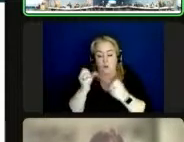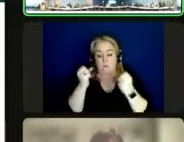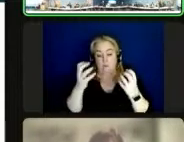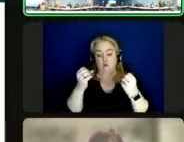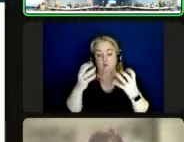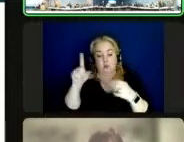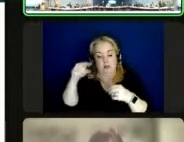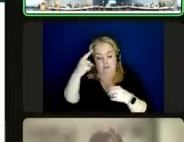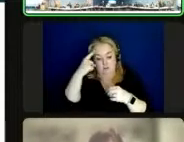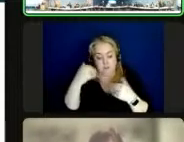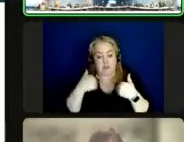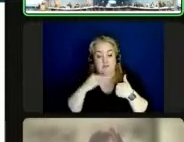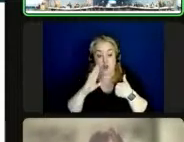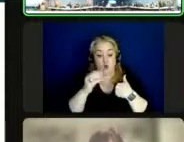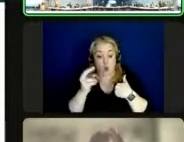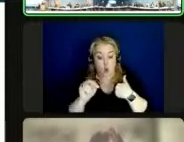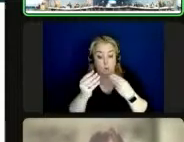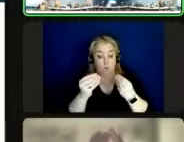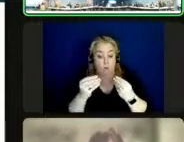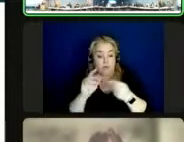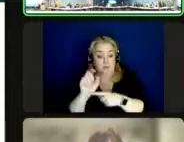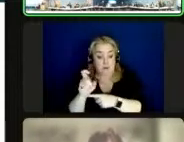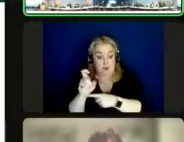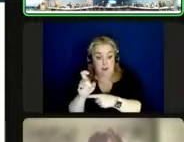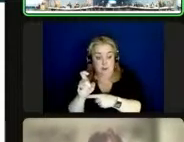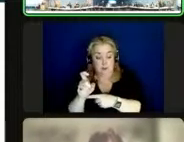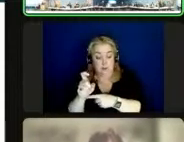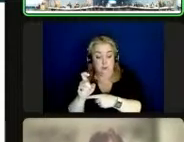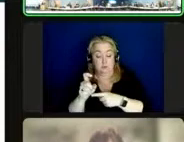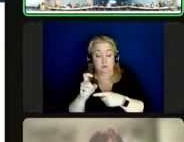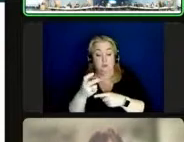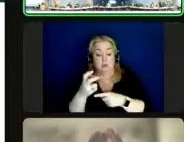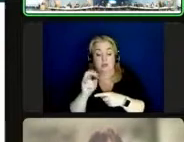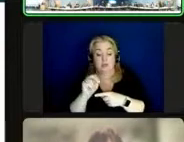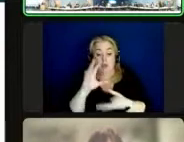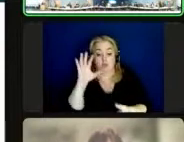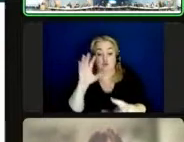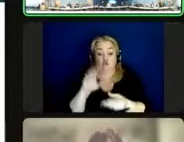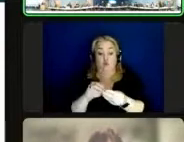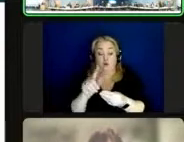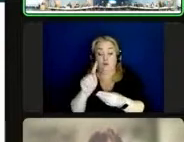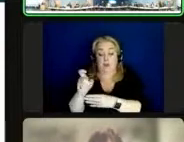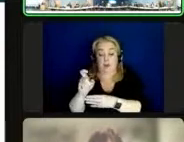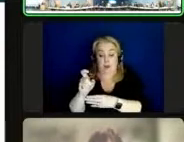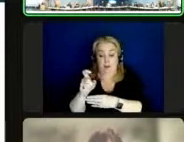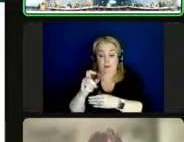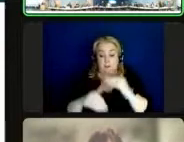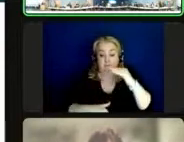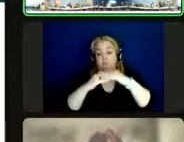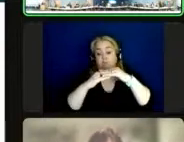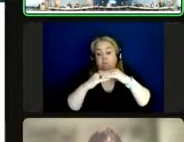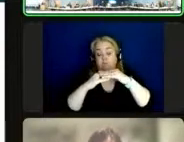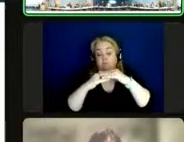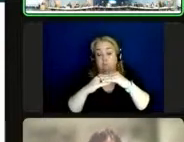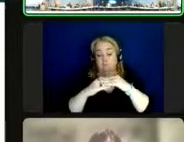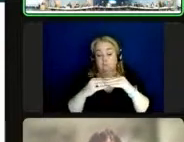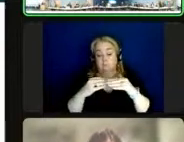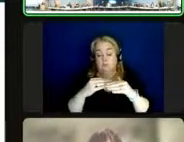IT'S FOR GOVERNMENT'S COMBINED IN OREGON.